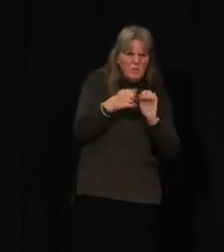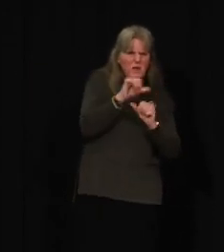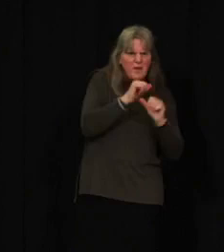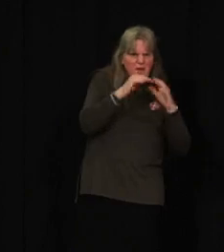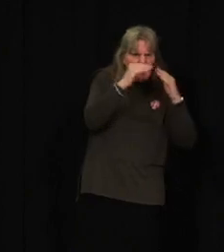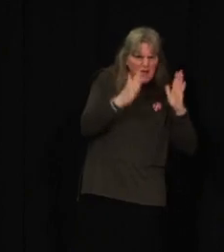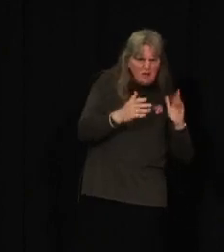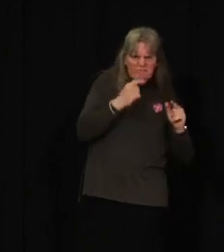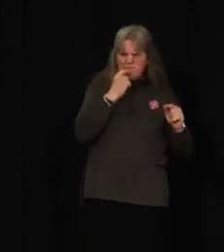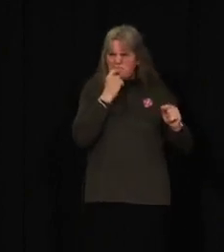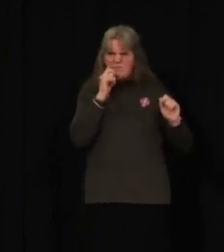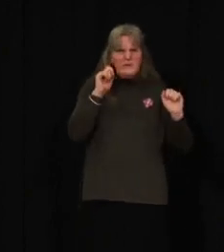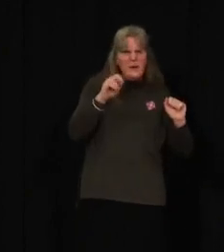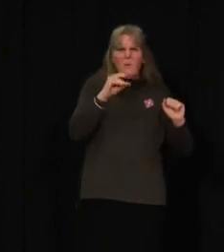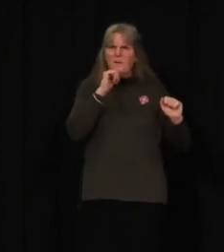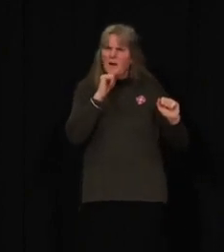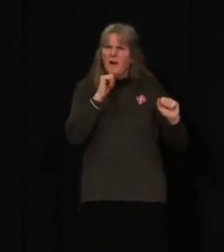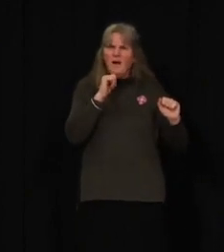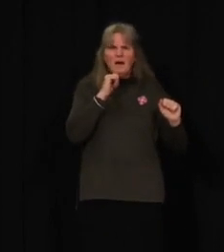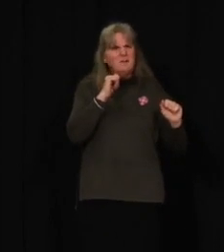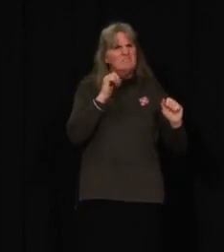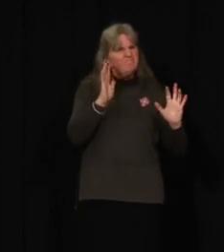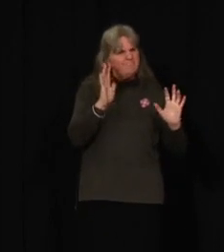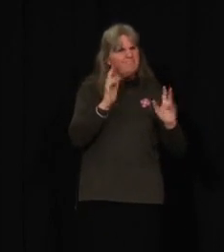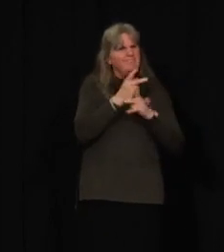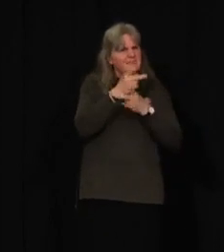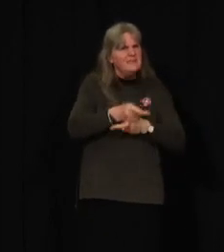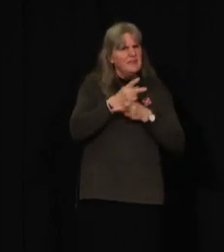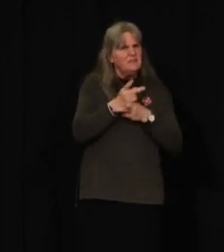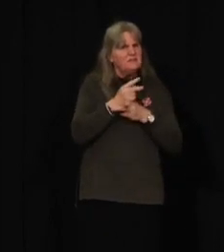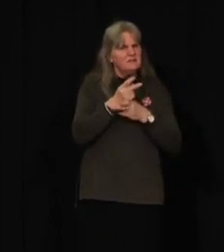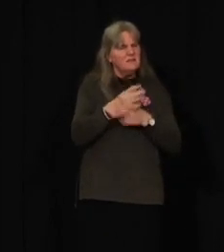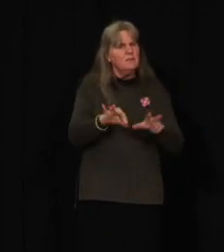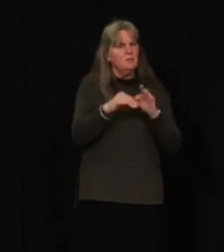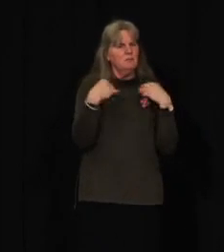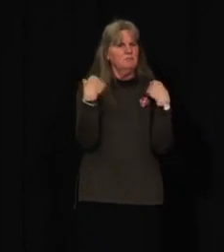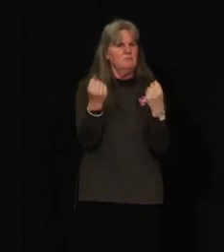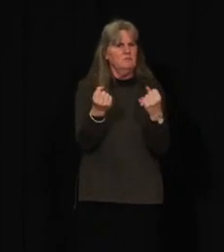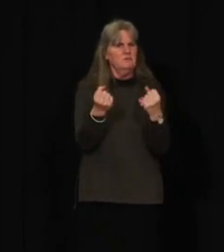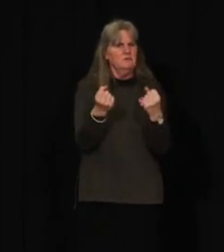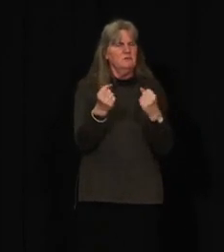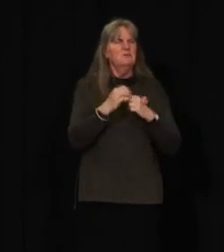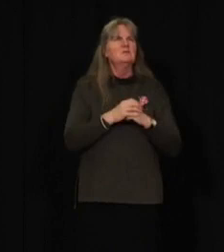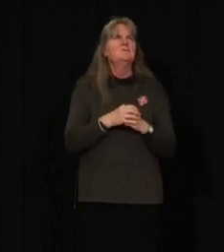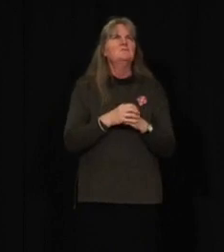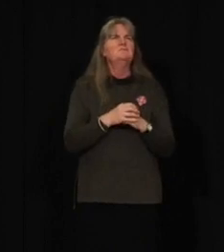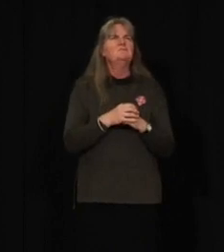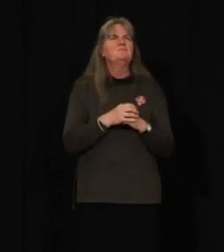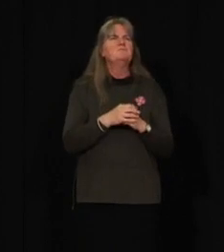together on this so that we can enjoy some of the loosening on restrictions as we are going to